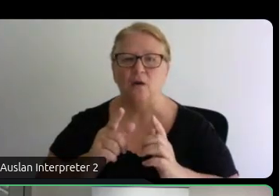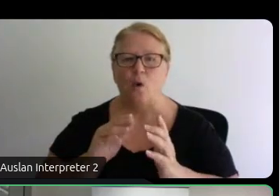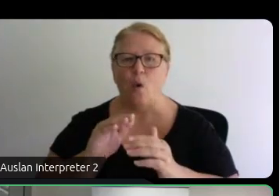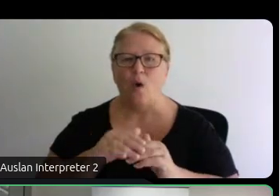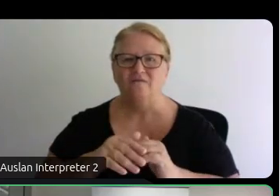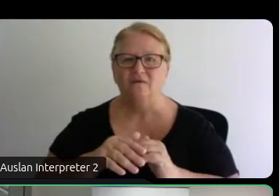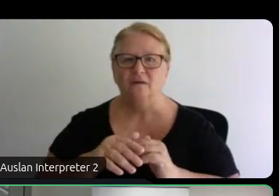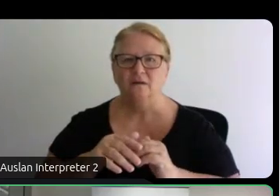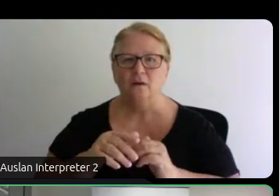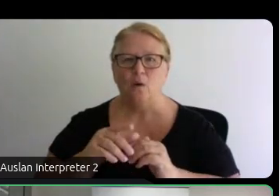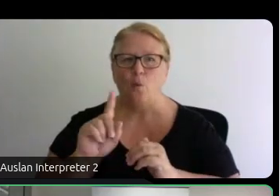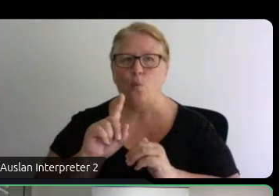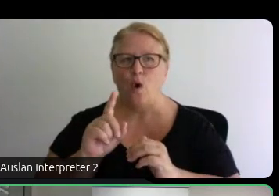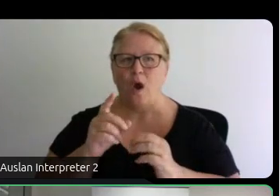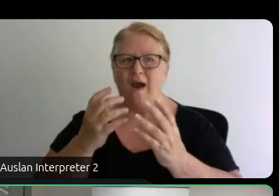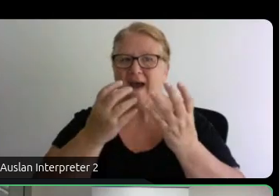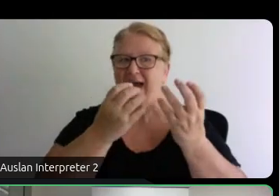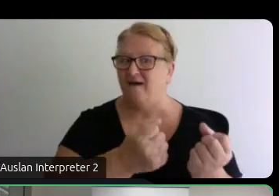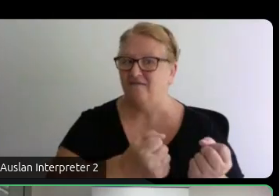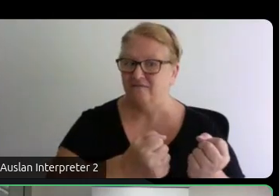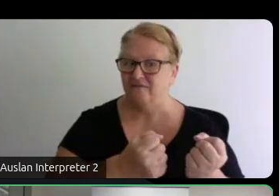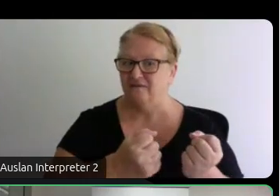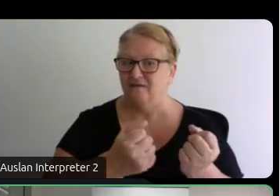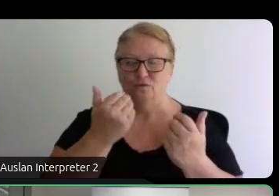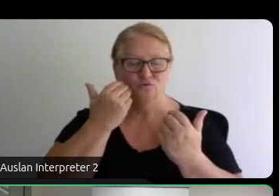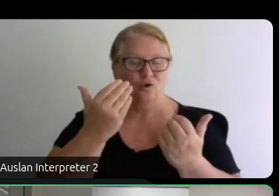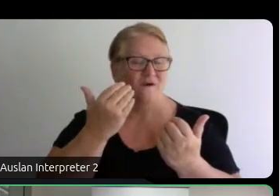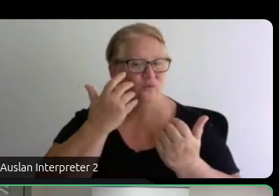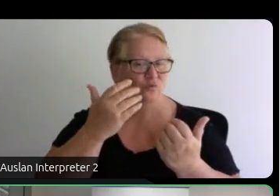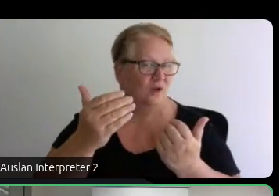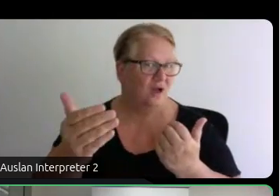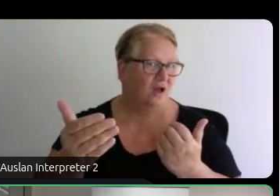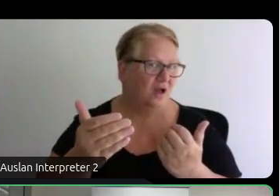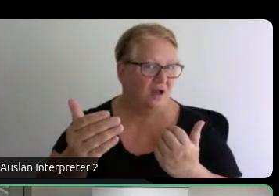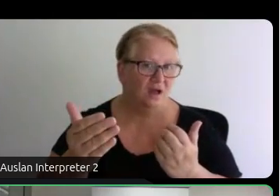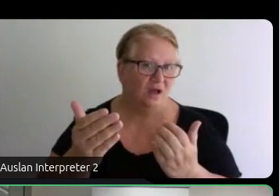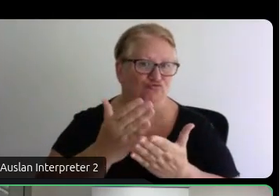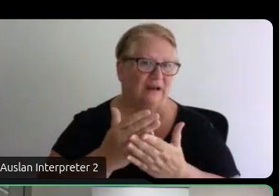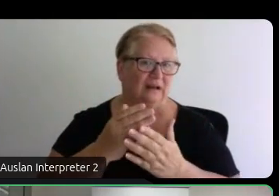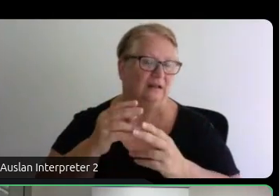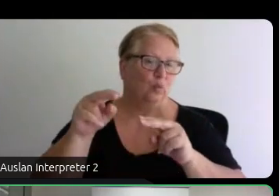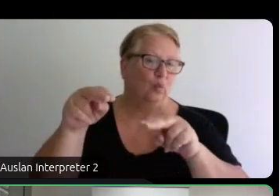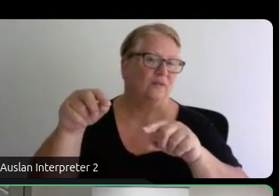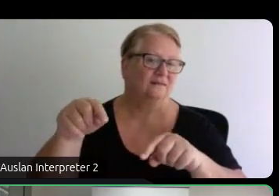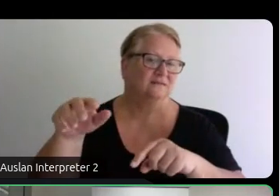still. We don't know how it's going to play out. Um and it's very much kind of a watch this space